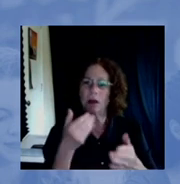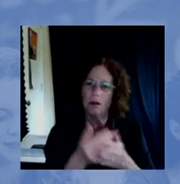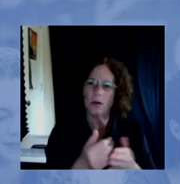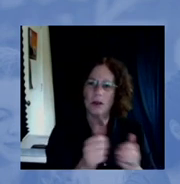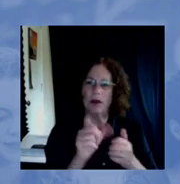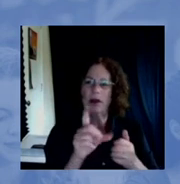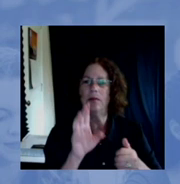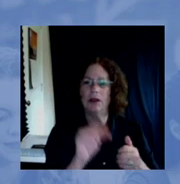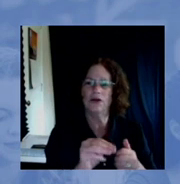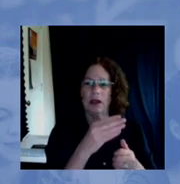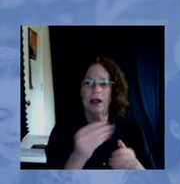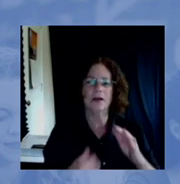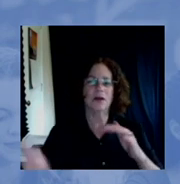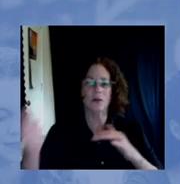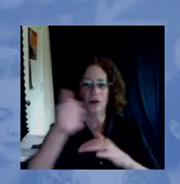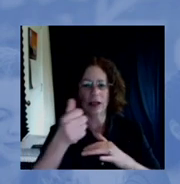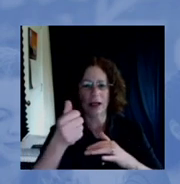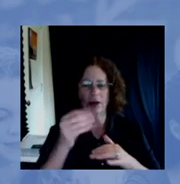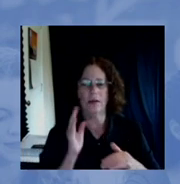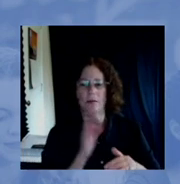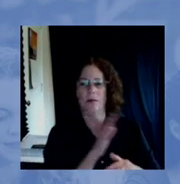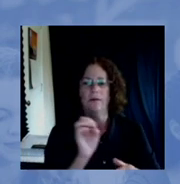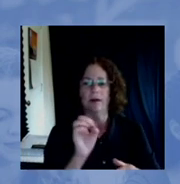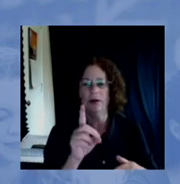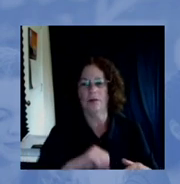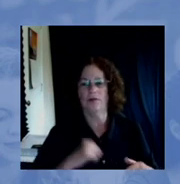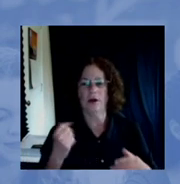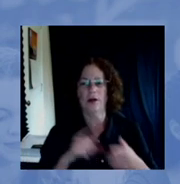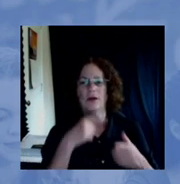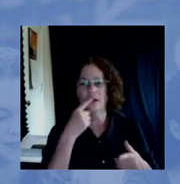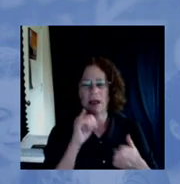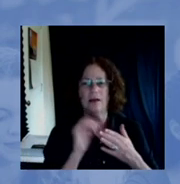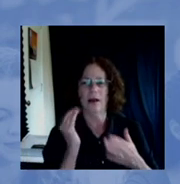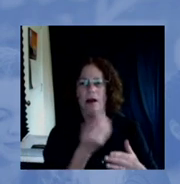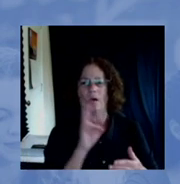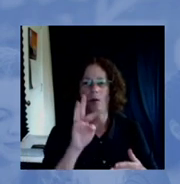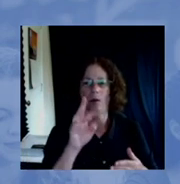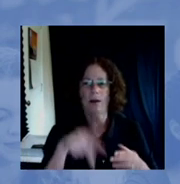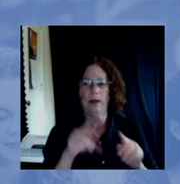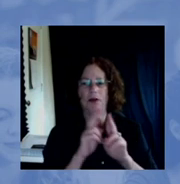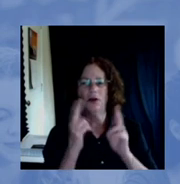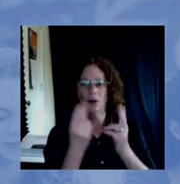BOARD OF EDUCATION SO I'M PROUD TO SAY OUR WHITE PLAINS UNION IS A VERY COLLABORATIVE